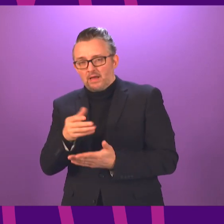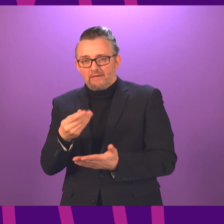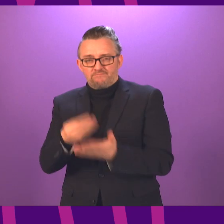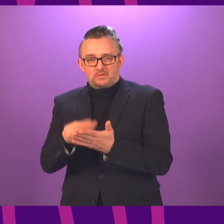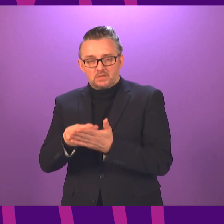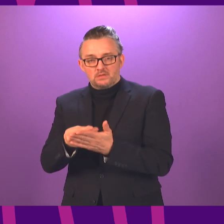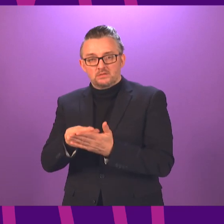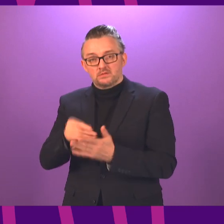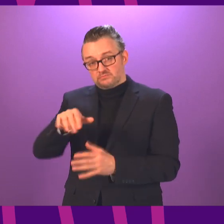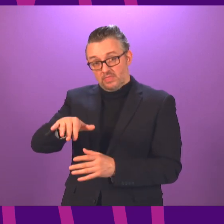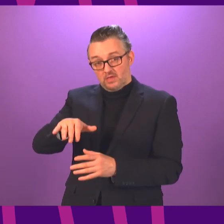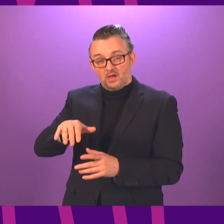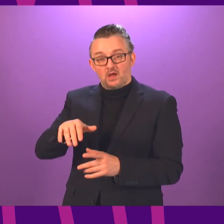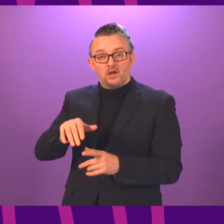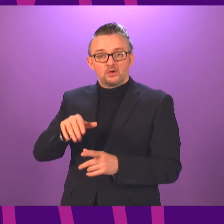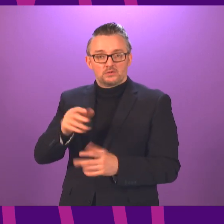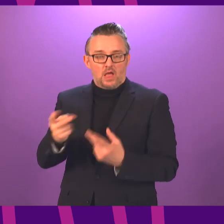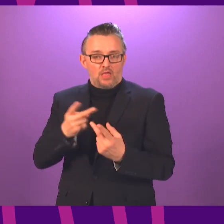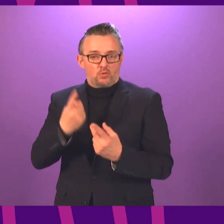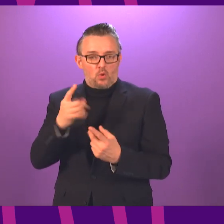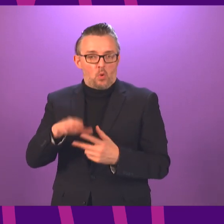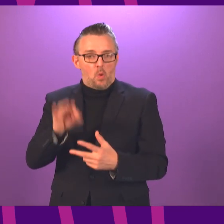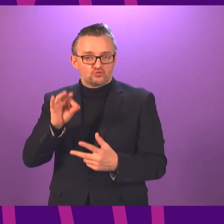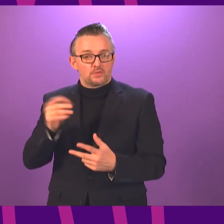weeks, of course, is one of the other factors that the Cabinet Secretary for Finance will